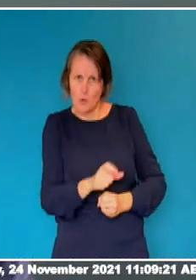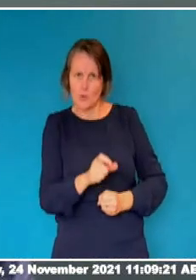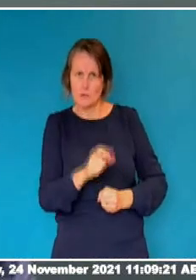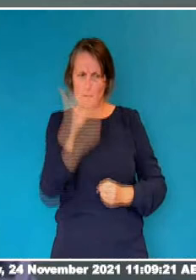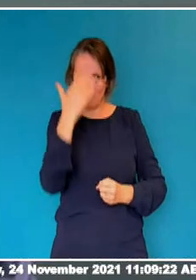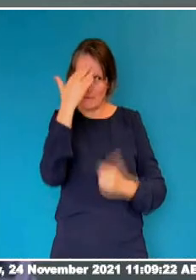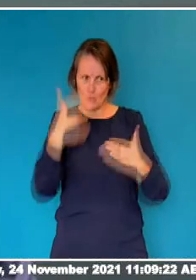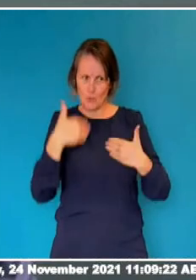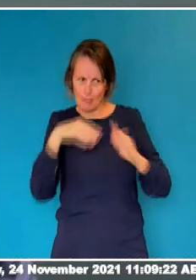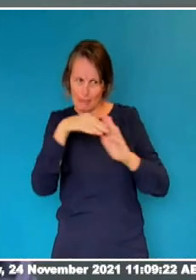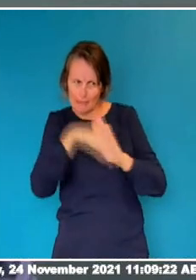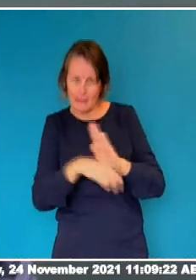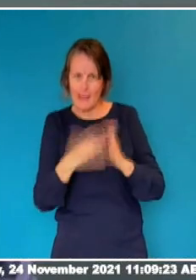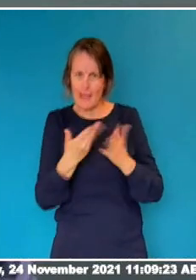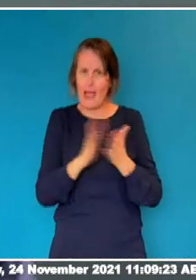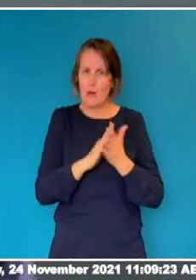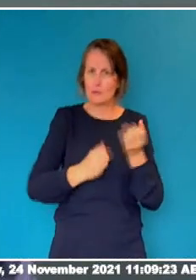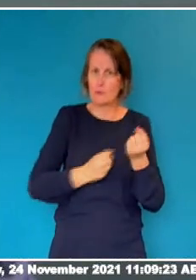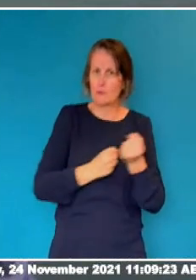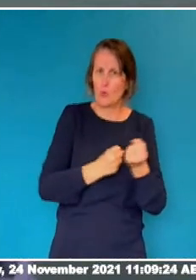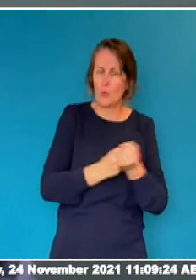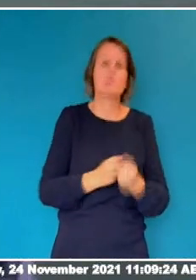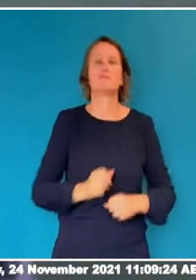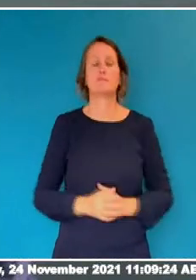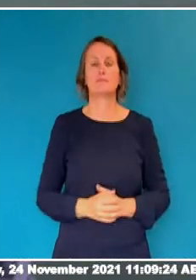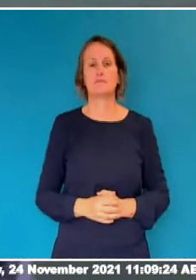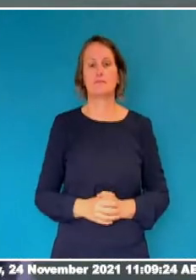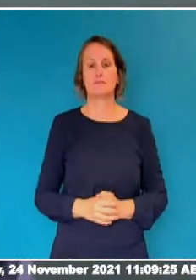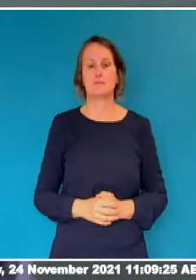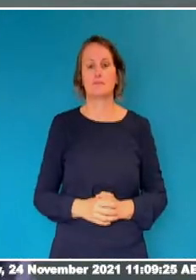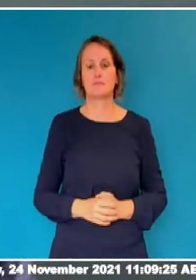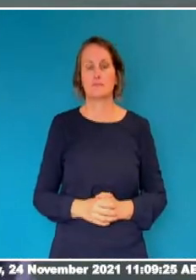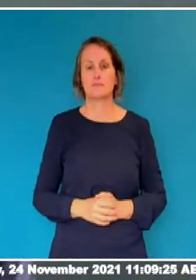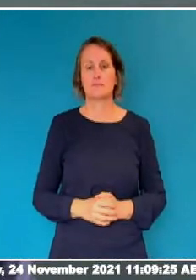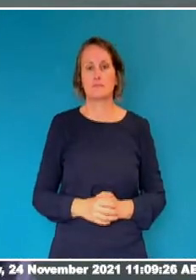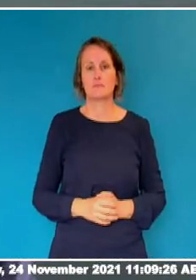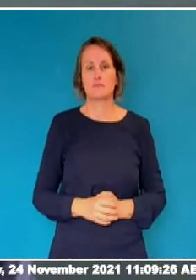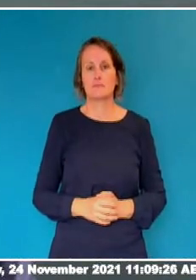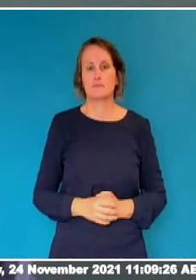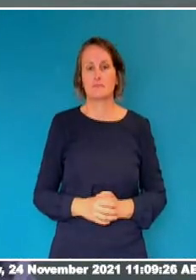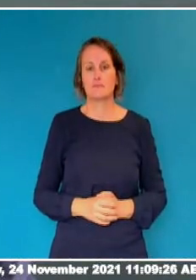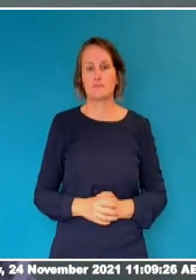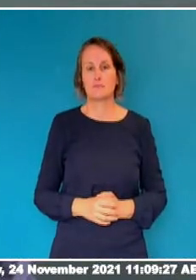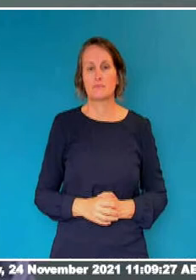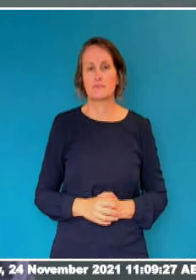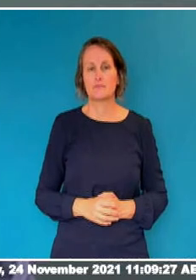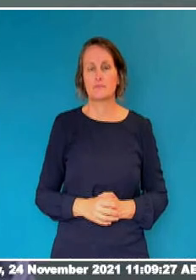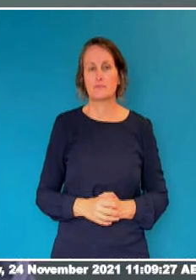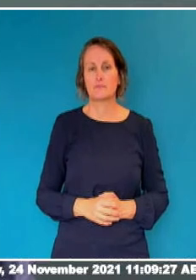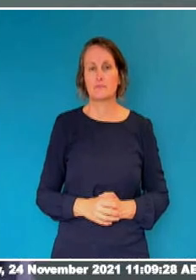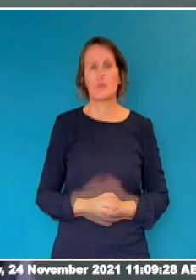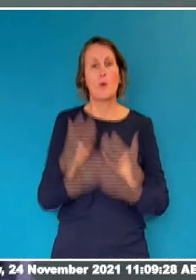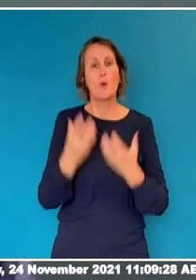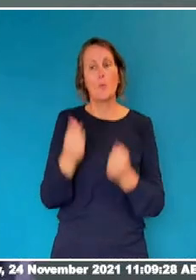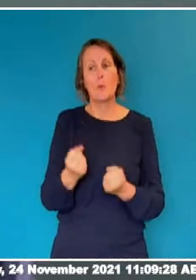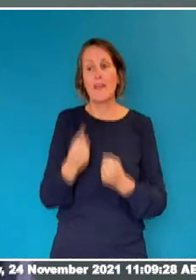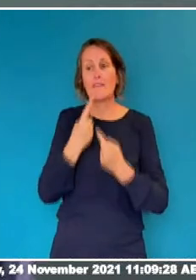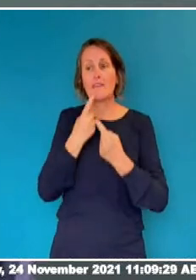I think there's information that we provide to all employees about